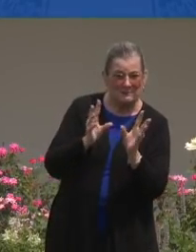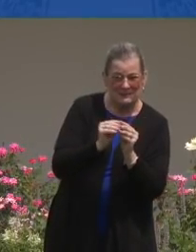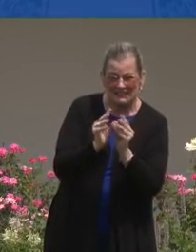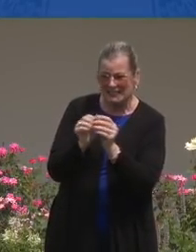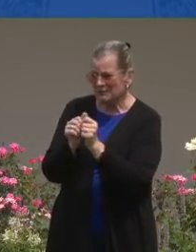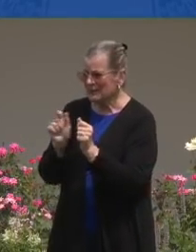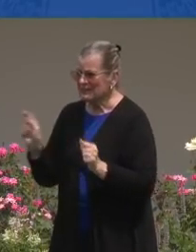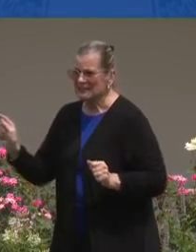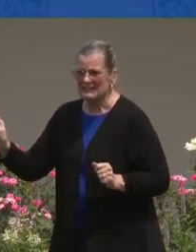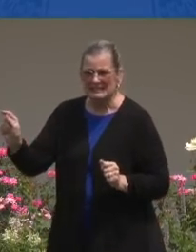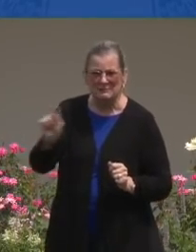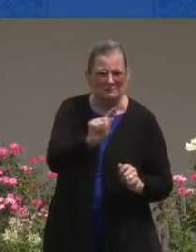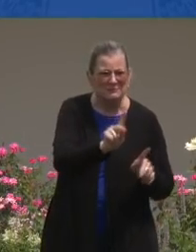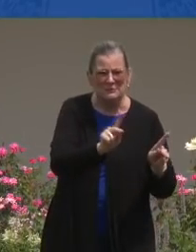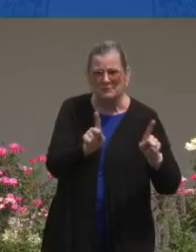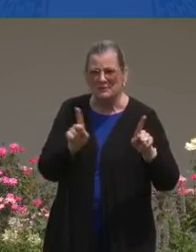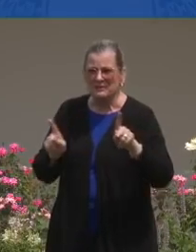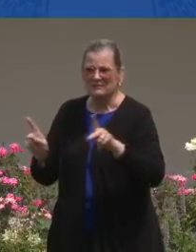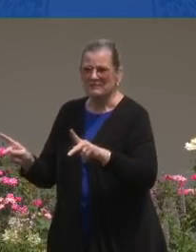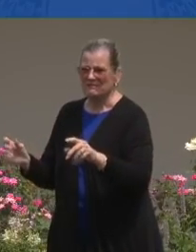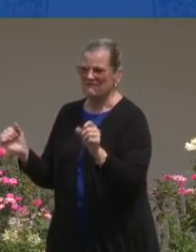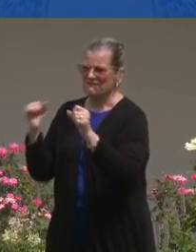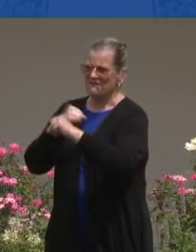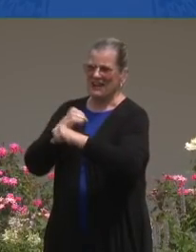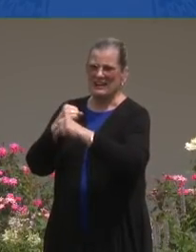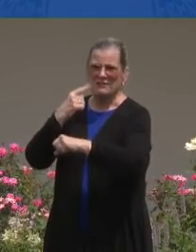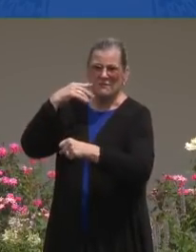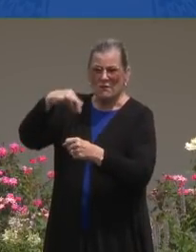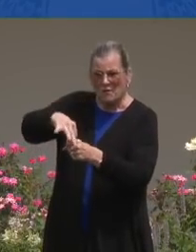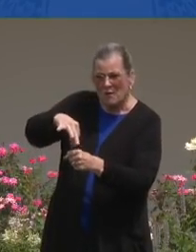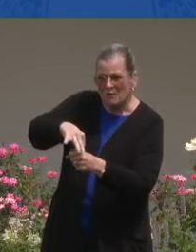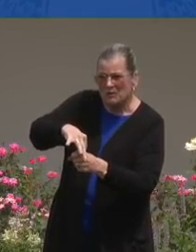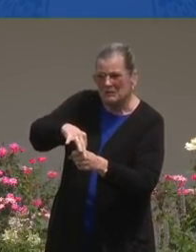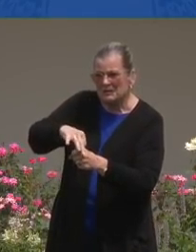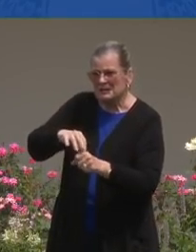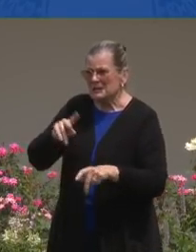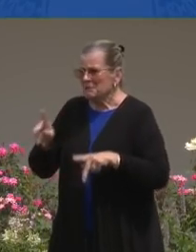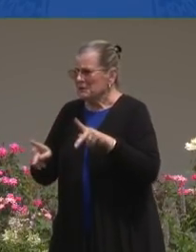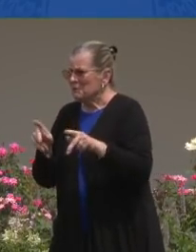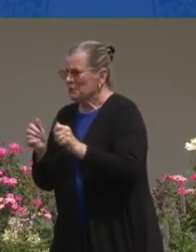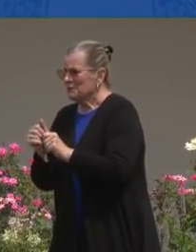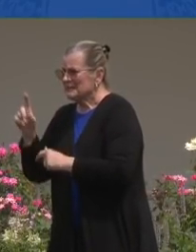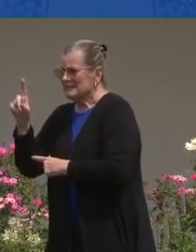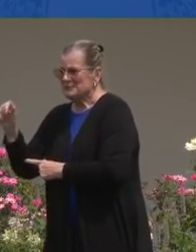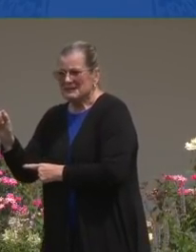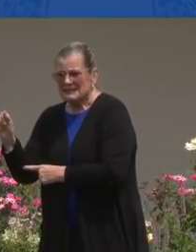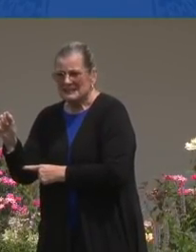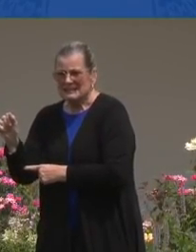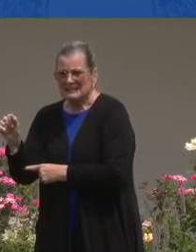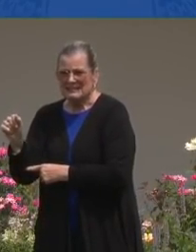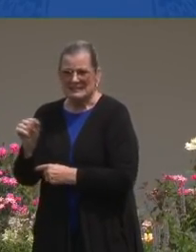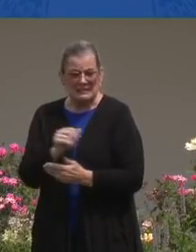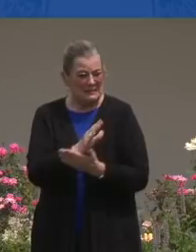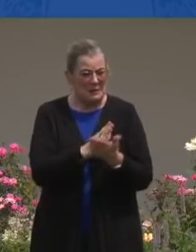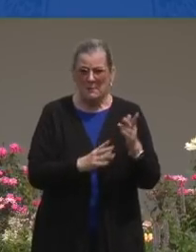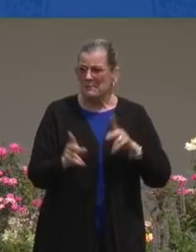and they told me about the obstacles voters with visible and invisible disabilities face when casting a ballot.